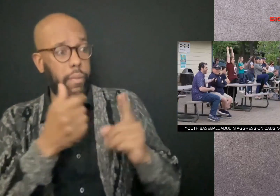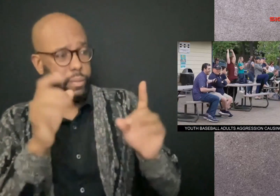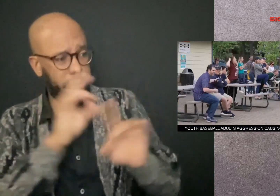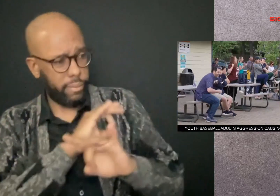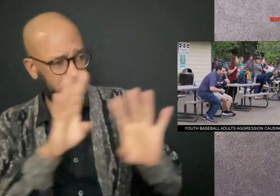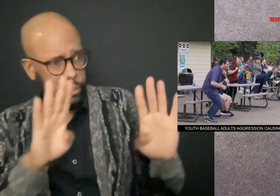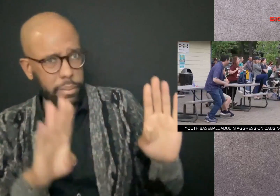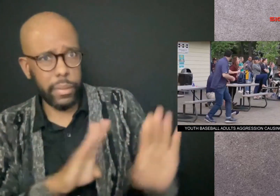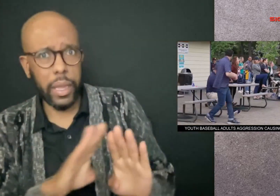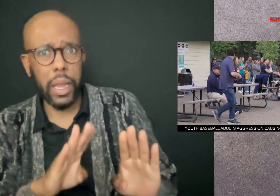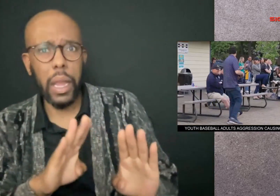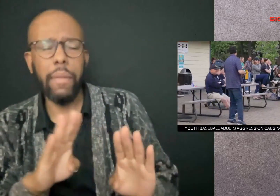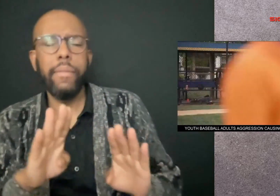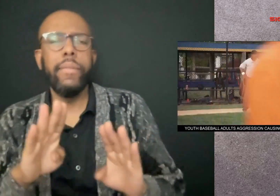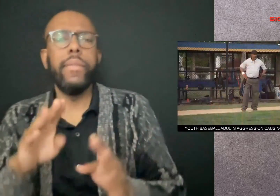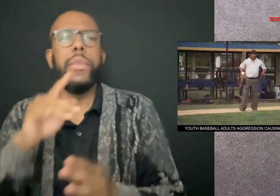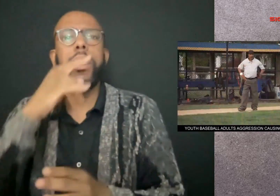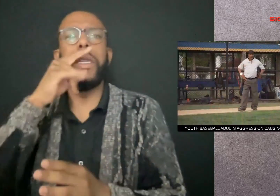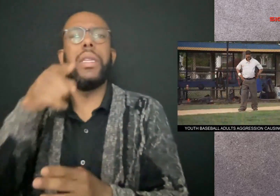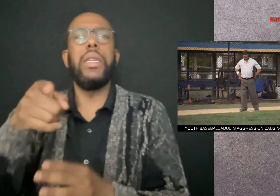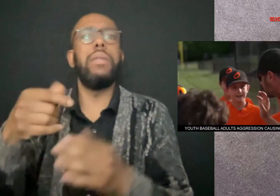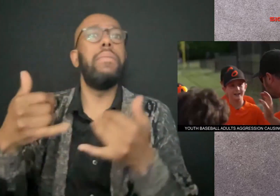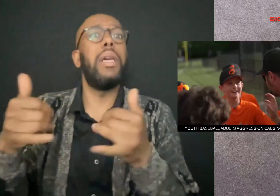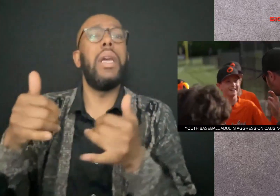When adults behave badly, the kids lose,